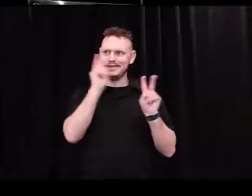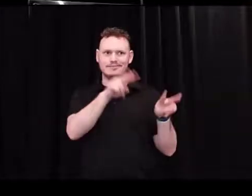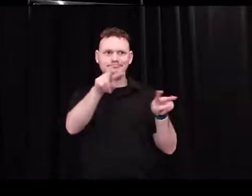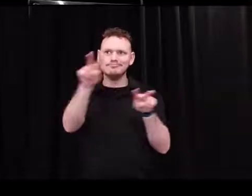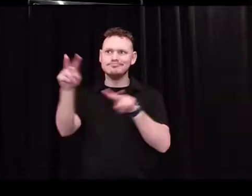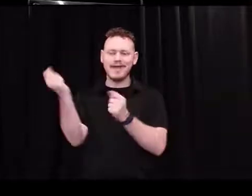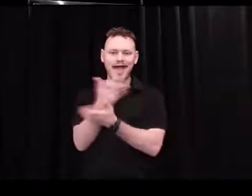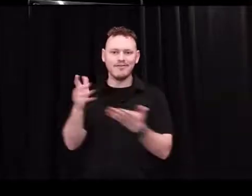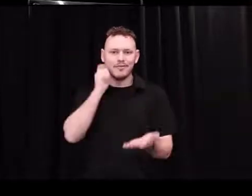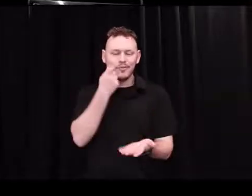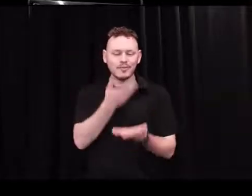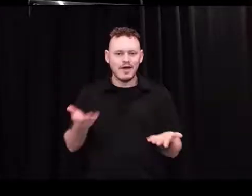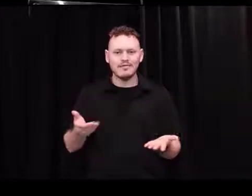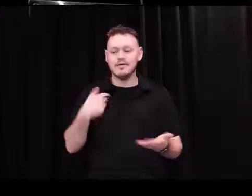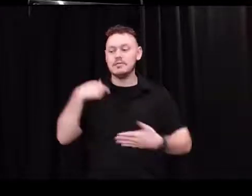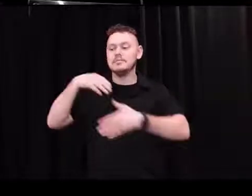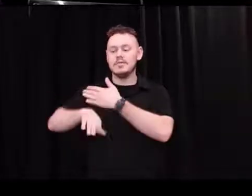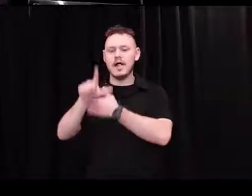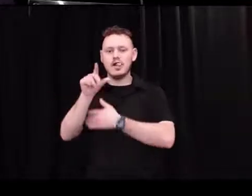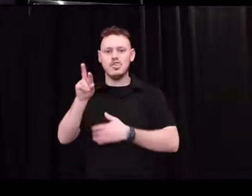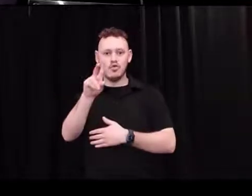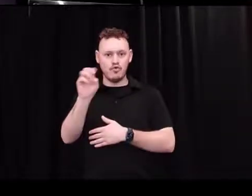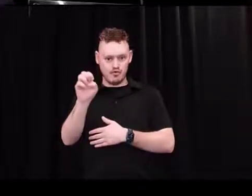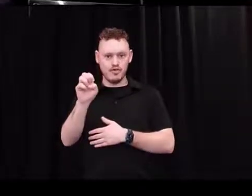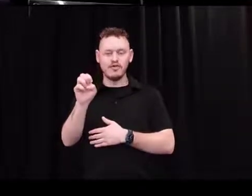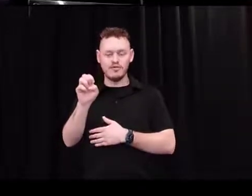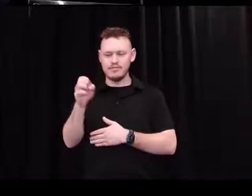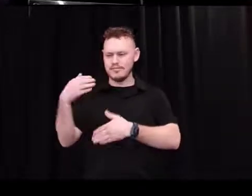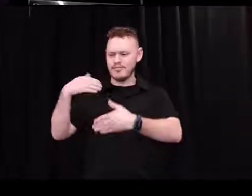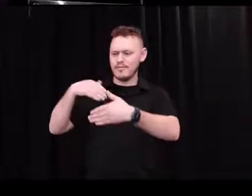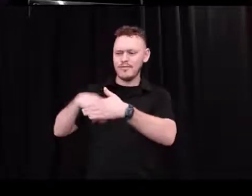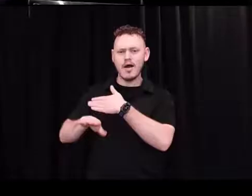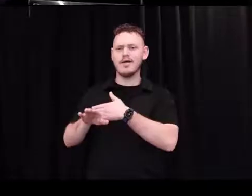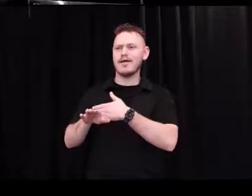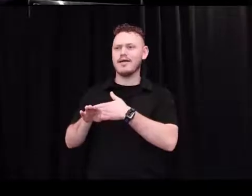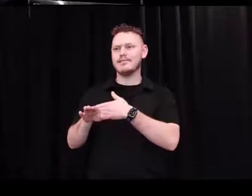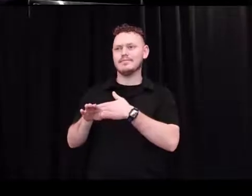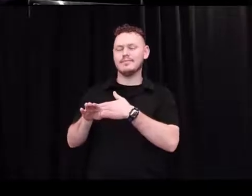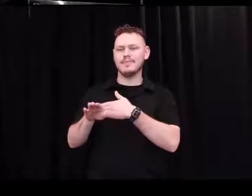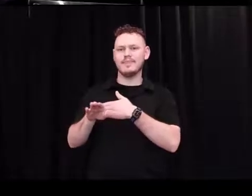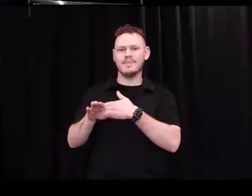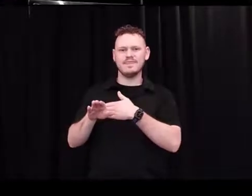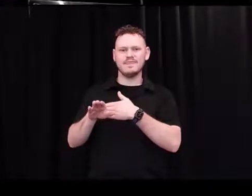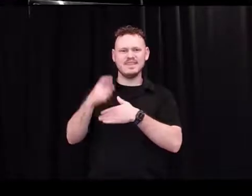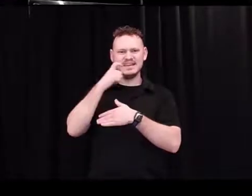into the Louvre, and you walk in, obviously you're walking in into the the glass pyramid thing,